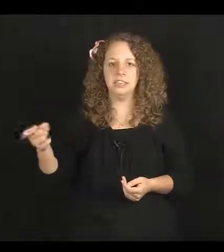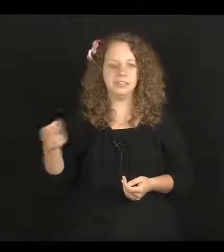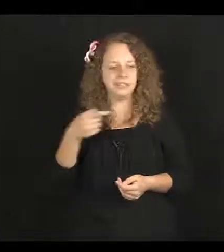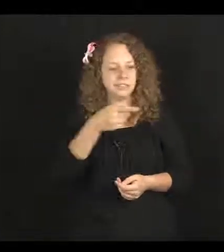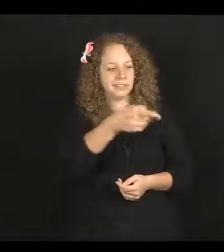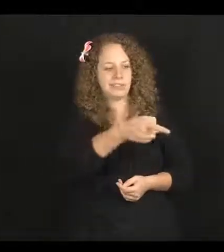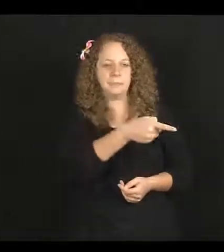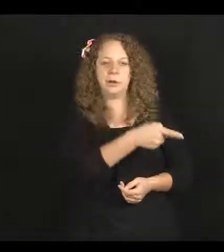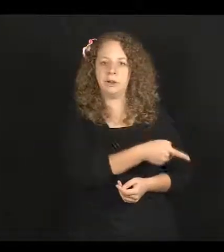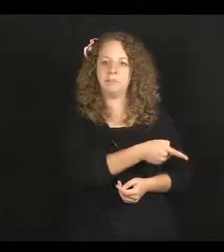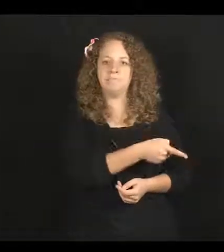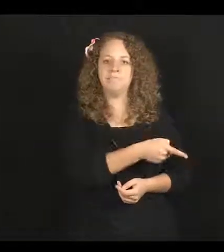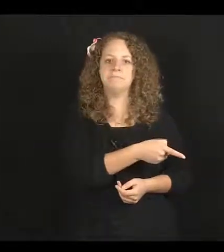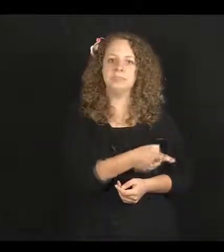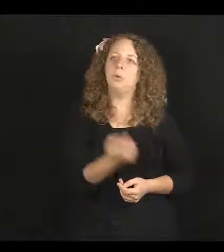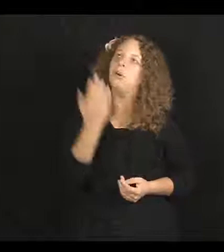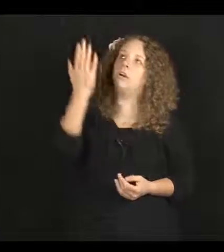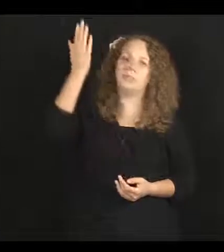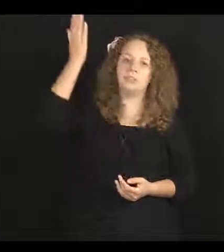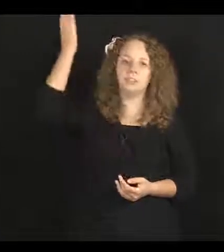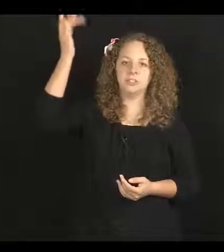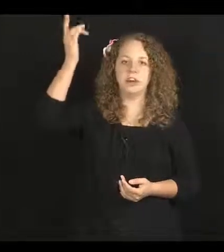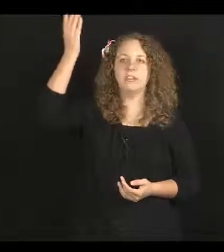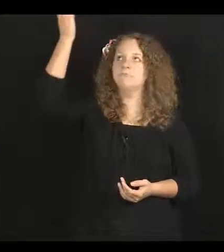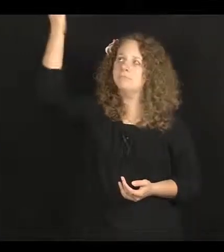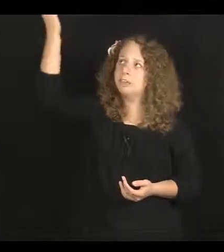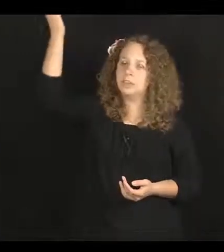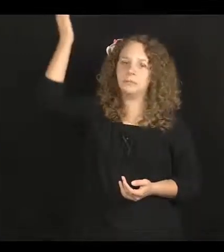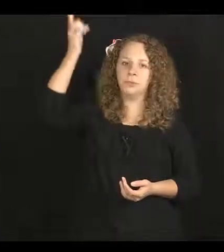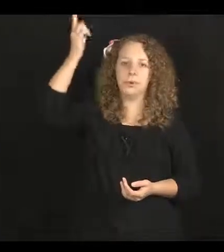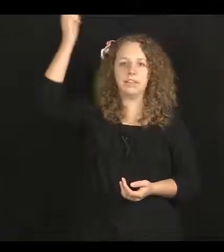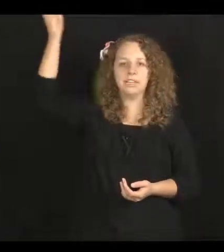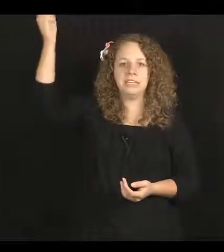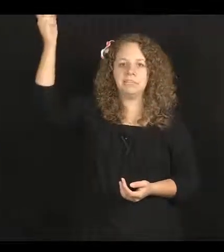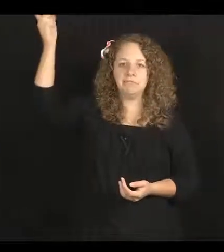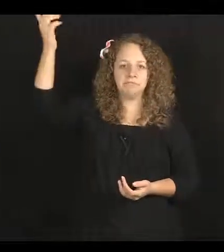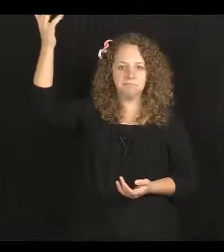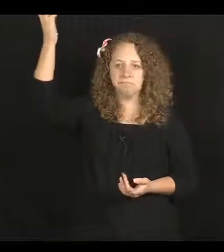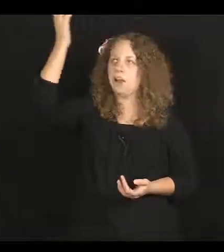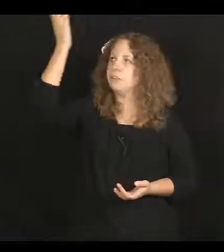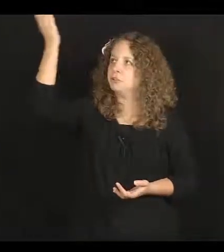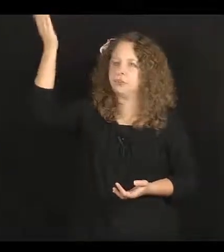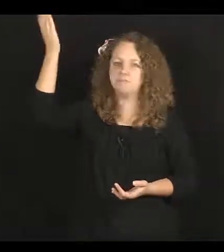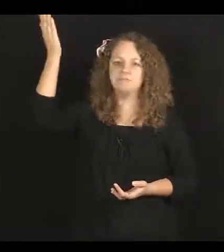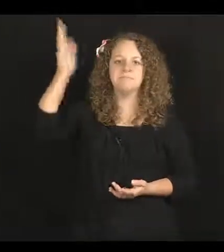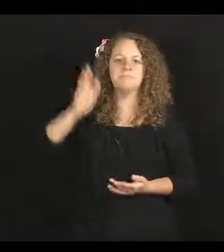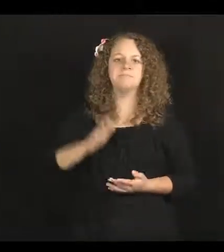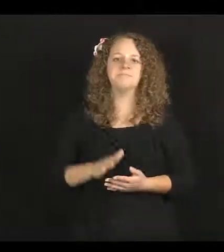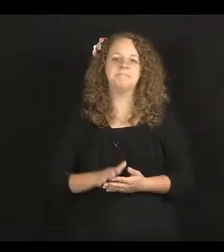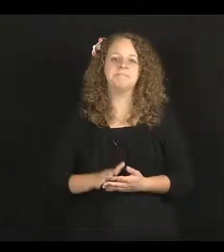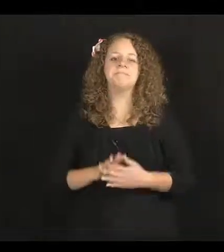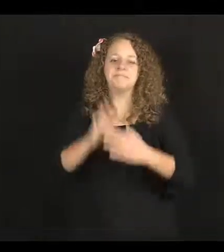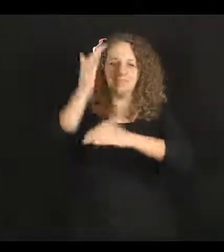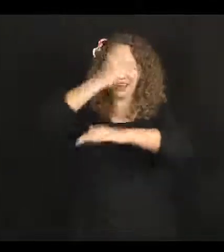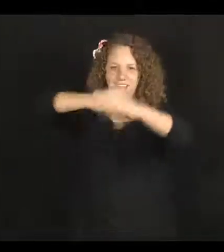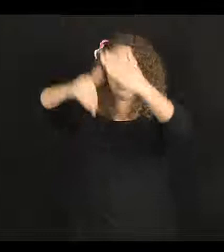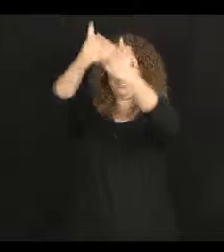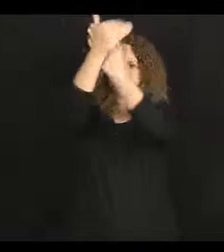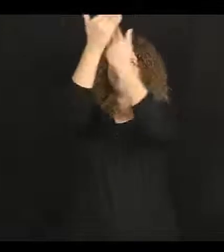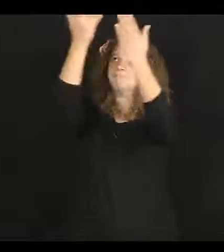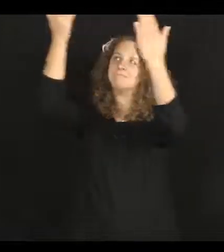her, or referring to God, HIM or HE, either way HEAVEN